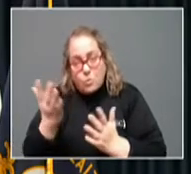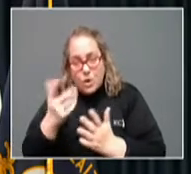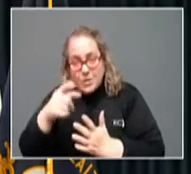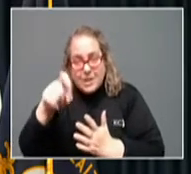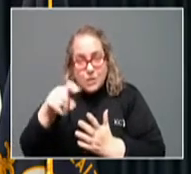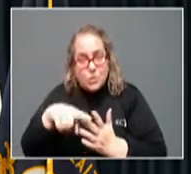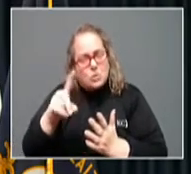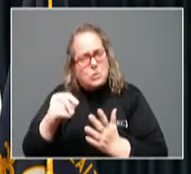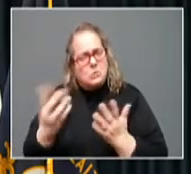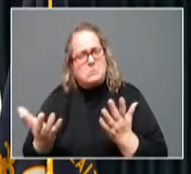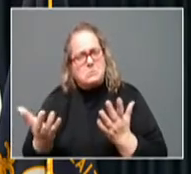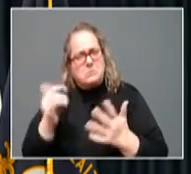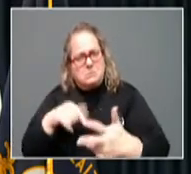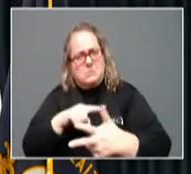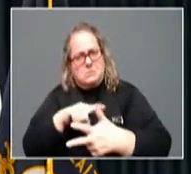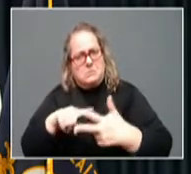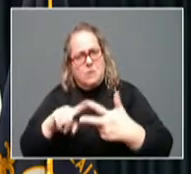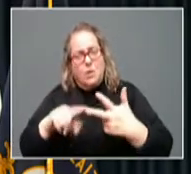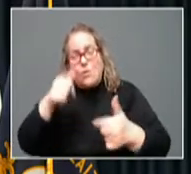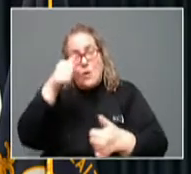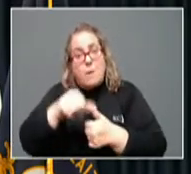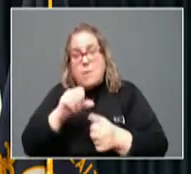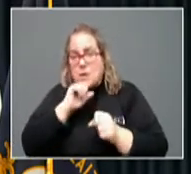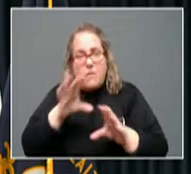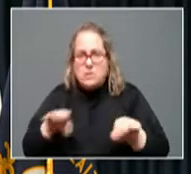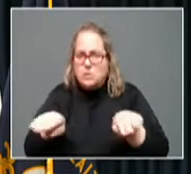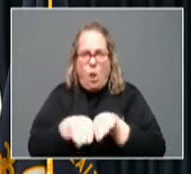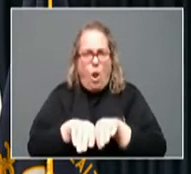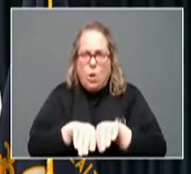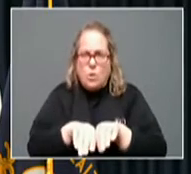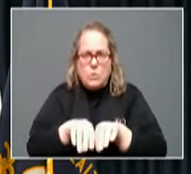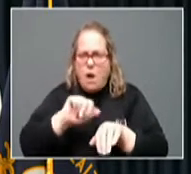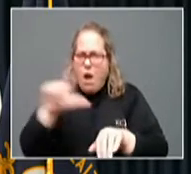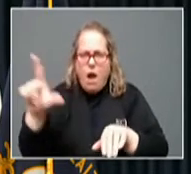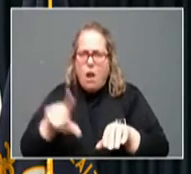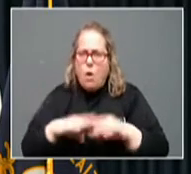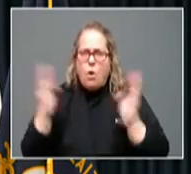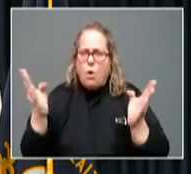closed? Nothing's been closed for months upon months upon months, if not